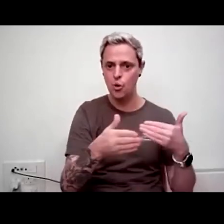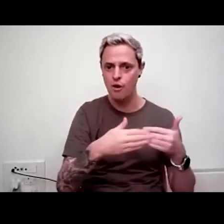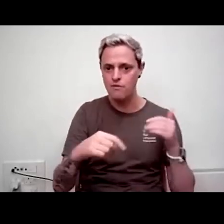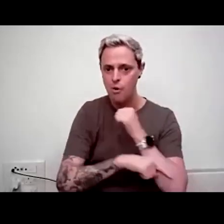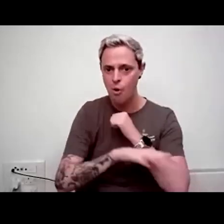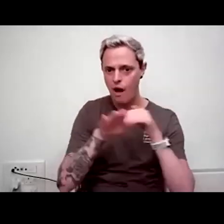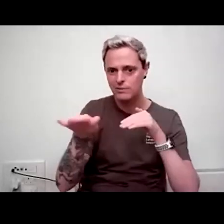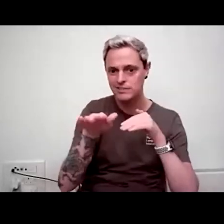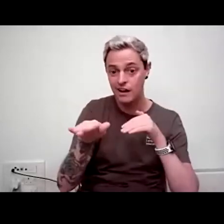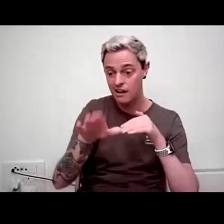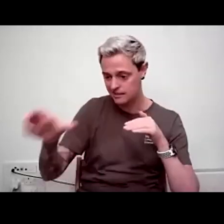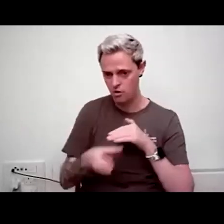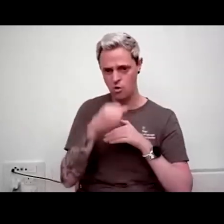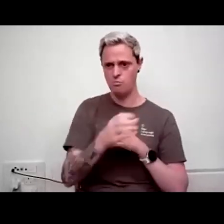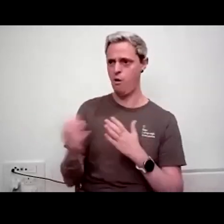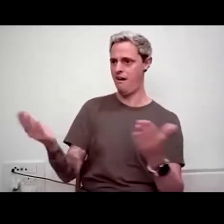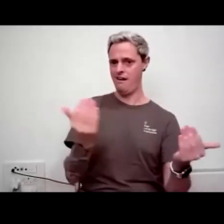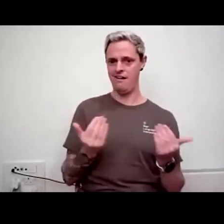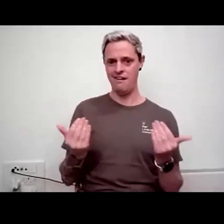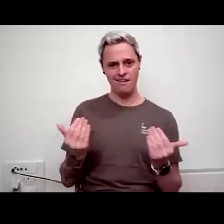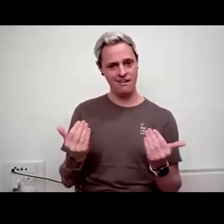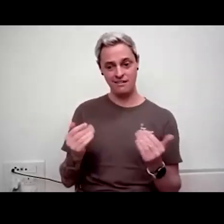So Philip is one of the most outgoing people I’ve ever met.